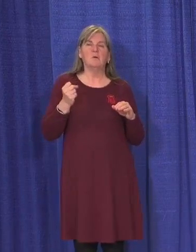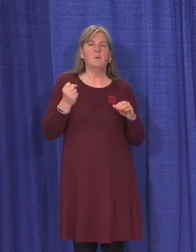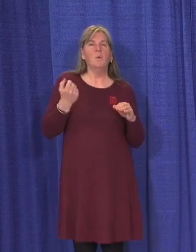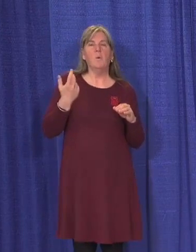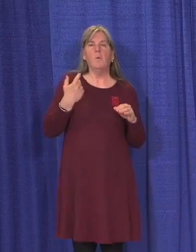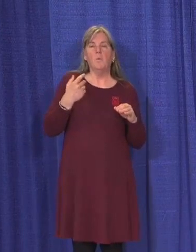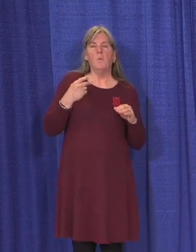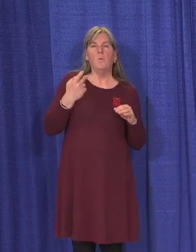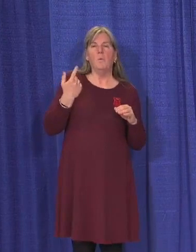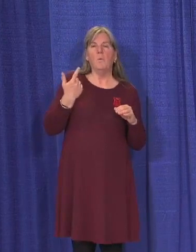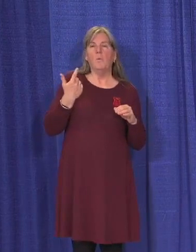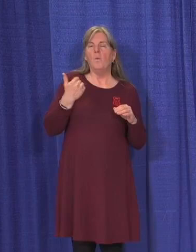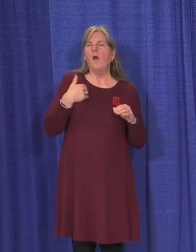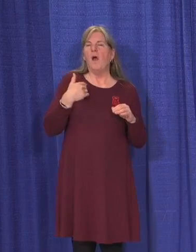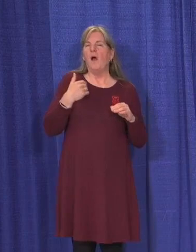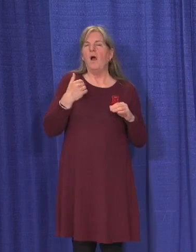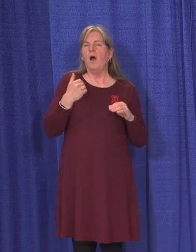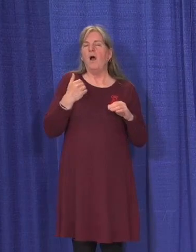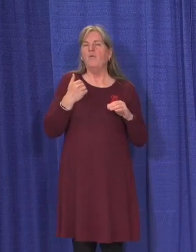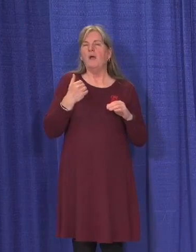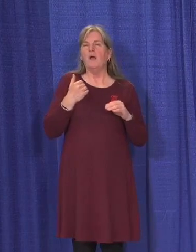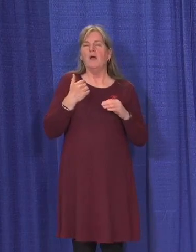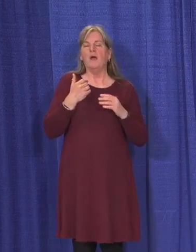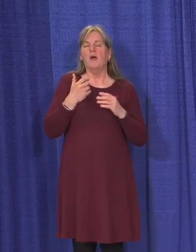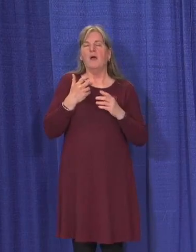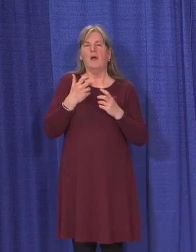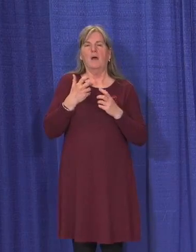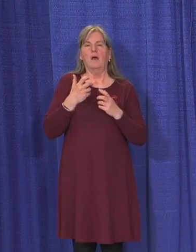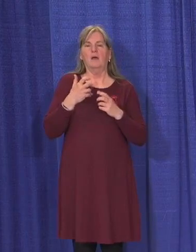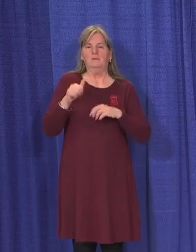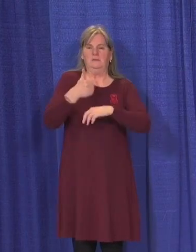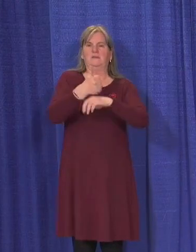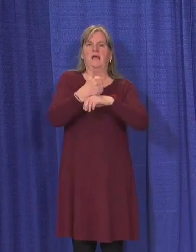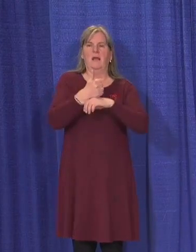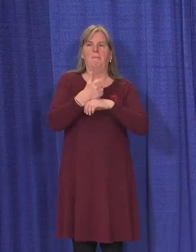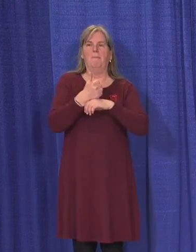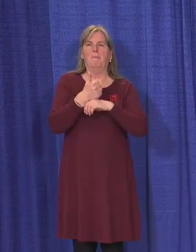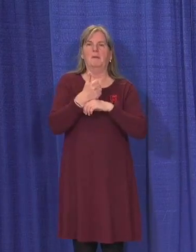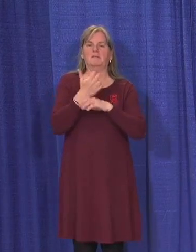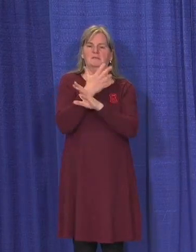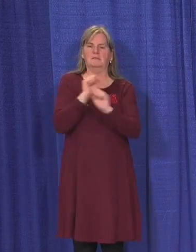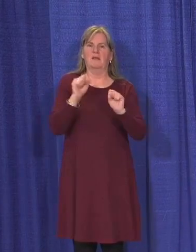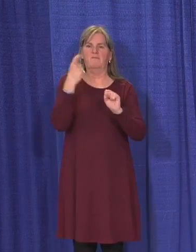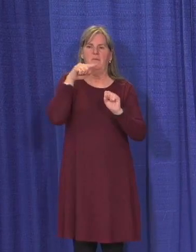first responders will have the opportunity to be vaccinated and it could be many of them have